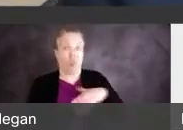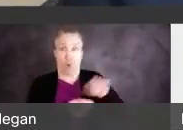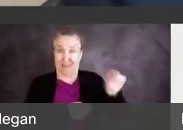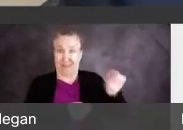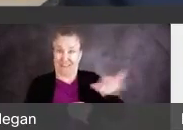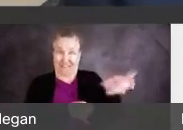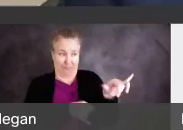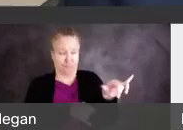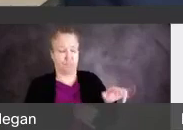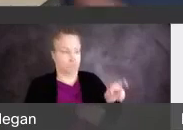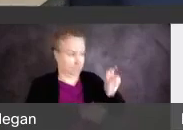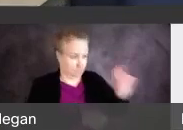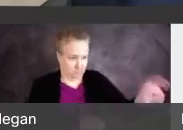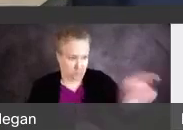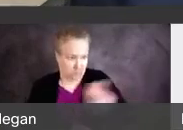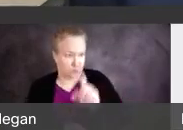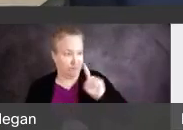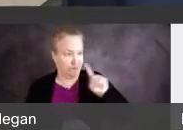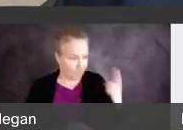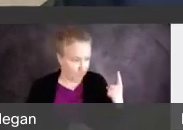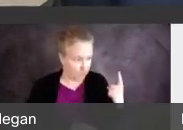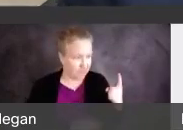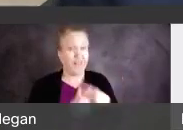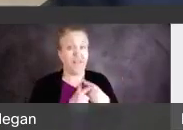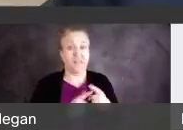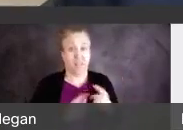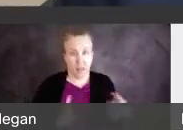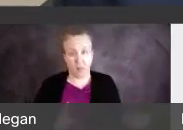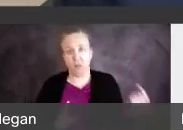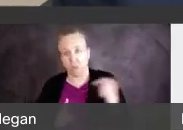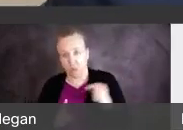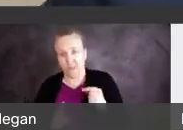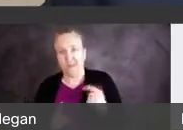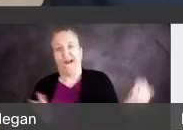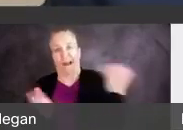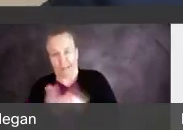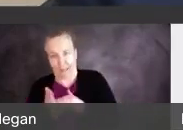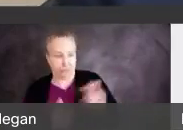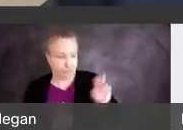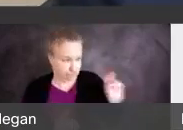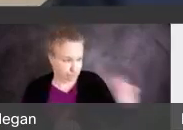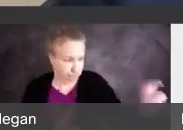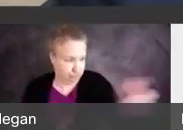and then remember, we'll have to go back and give that second dose, but once we're through these